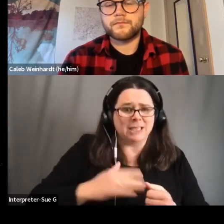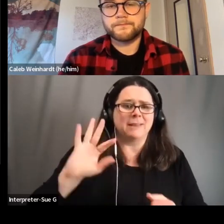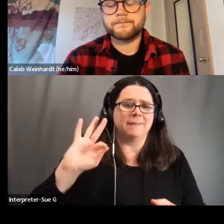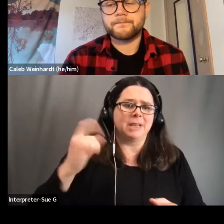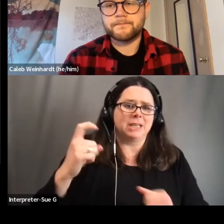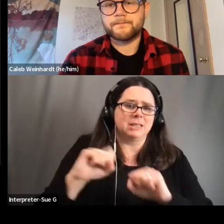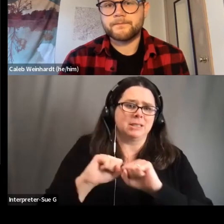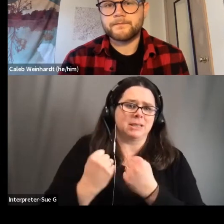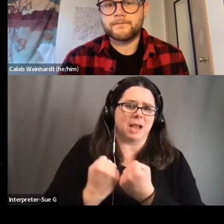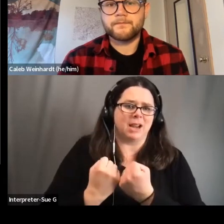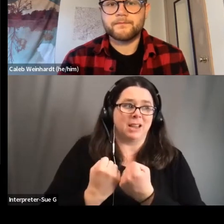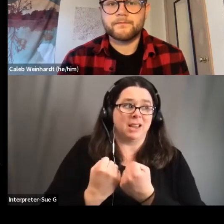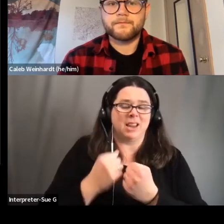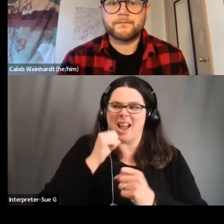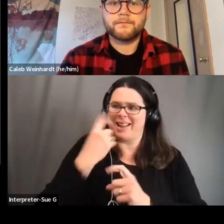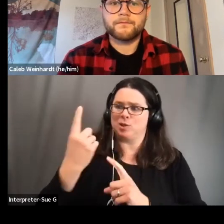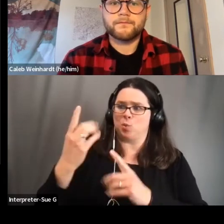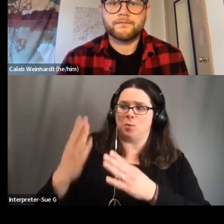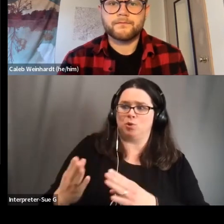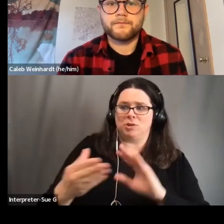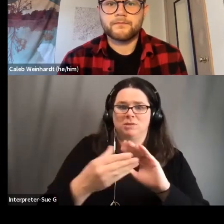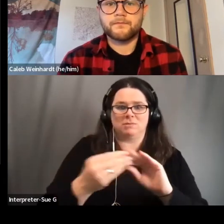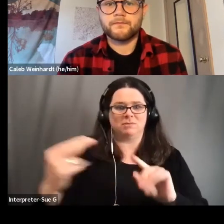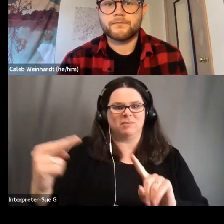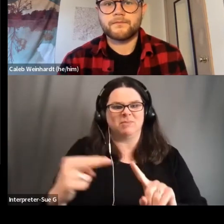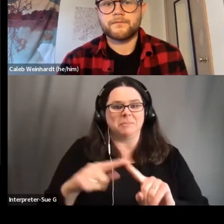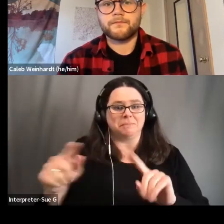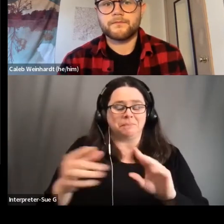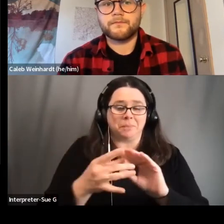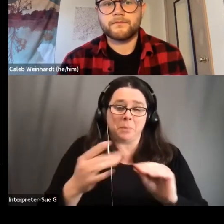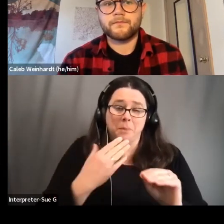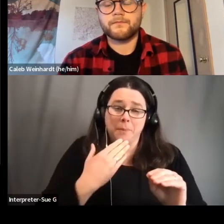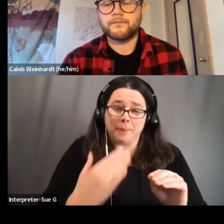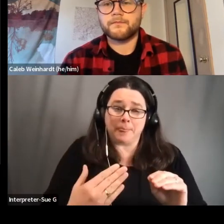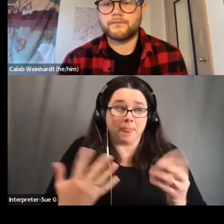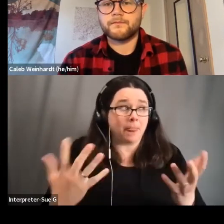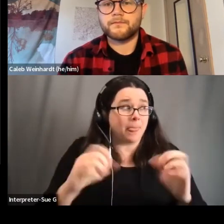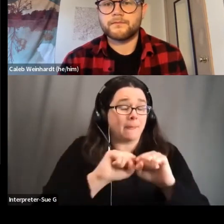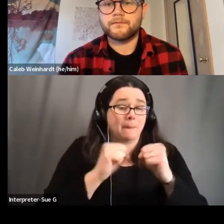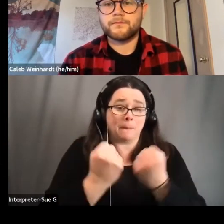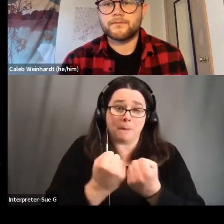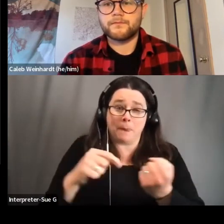not just from this one person but she said it really well right? I mean we need to fix society.